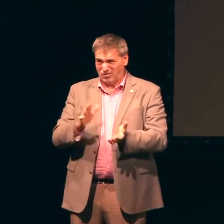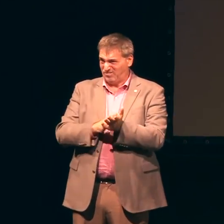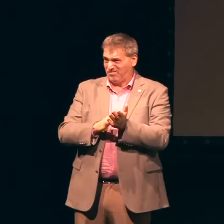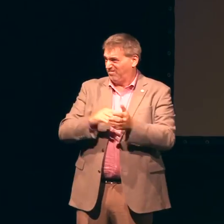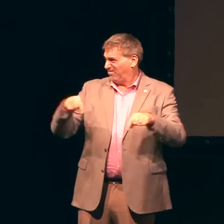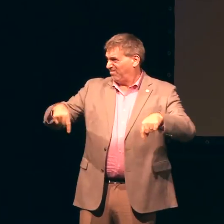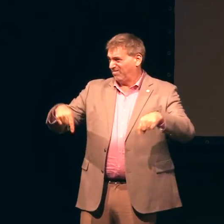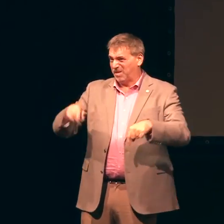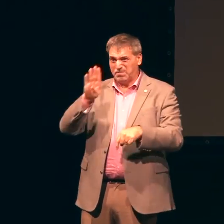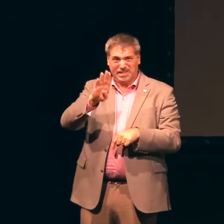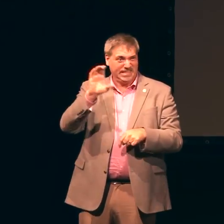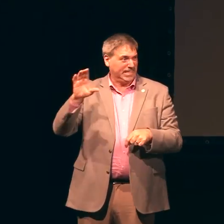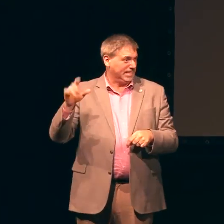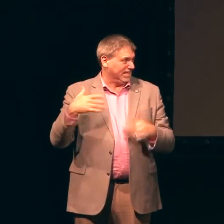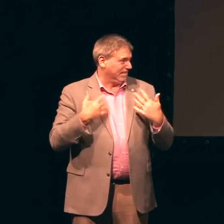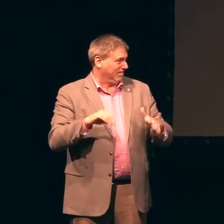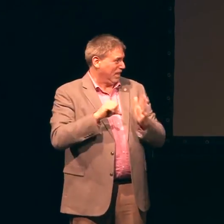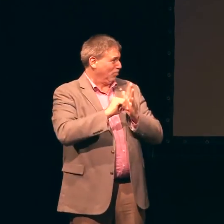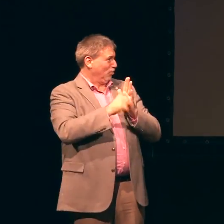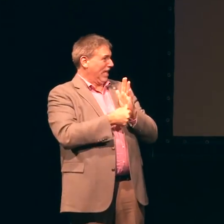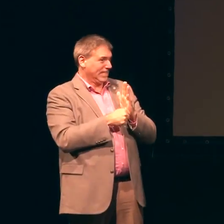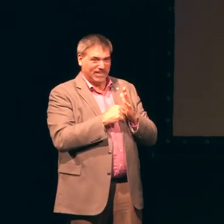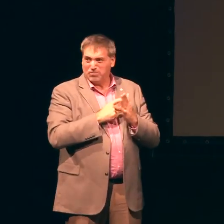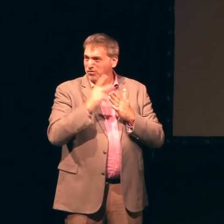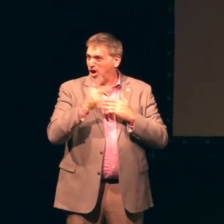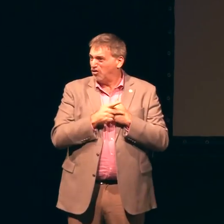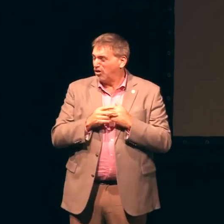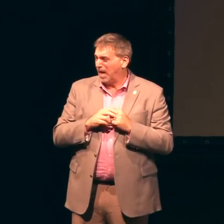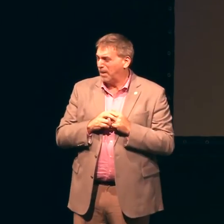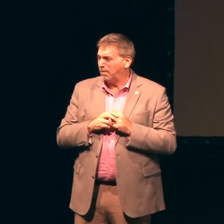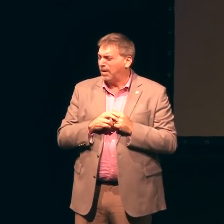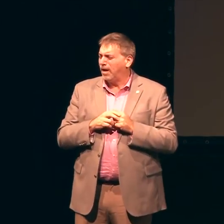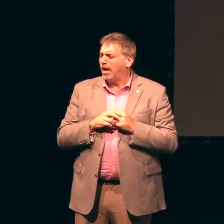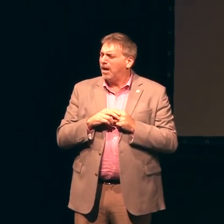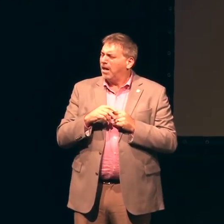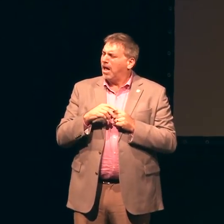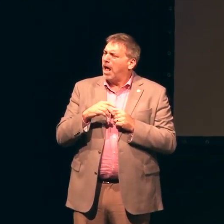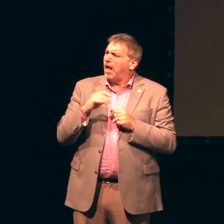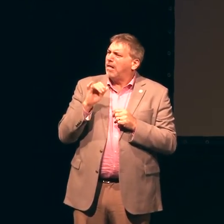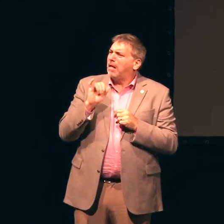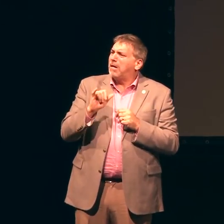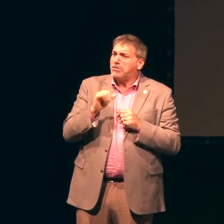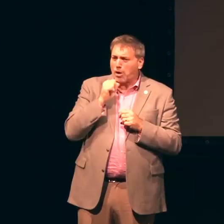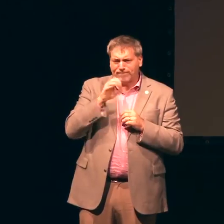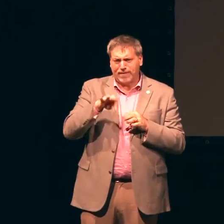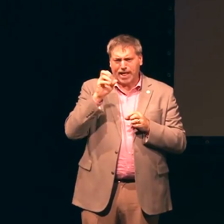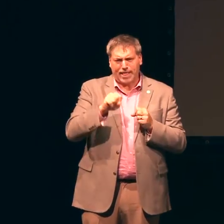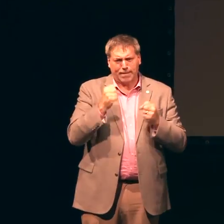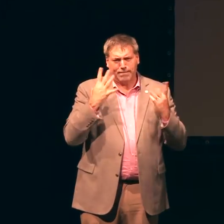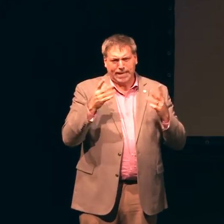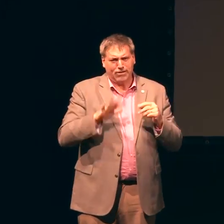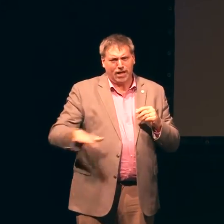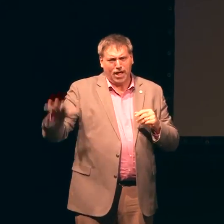important it is. I applaud BCC, it's so impressive, the program you have here. You